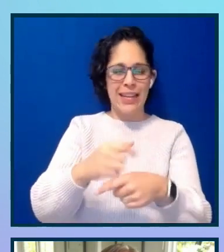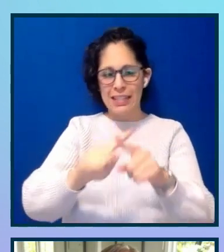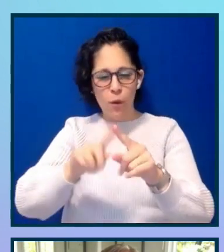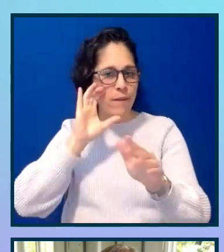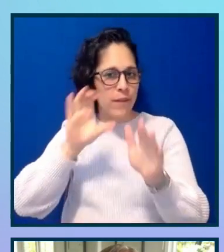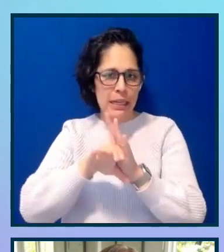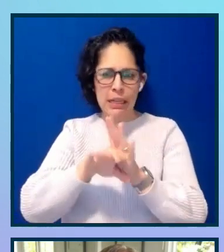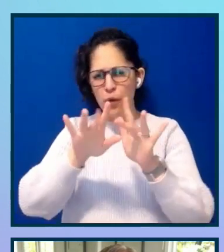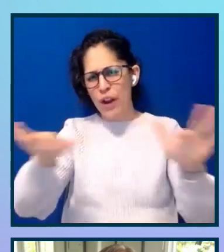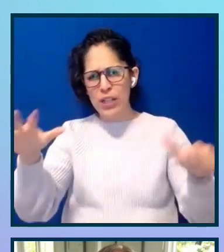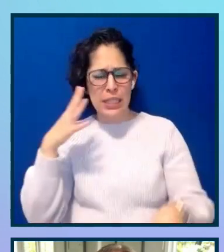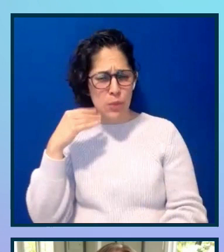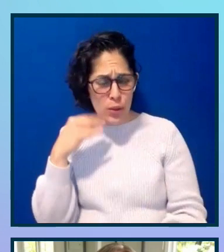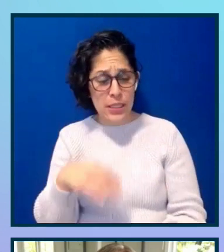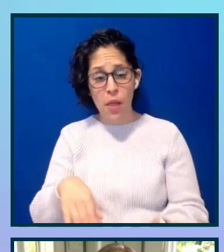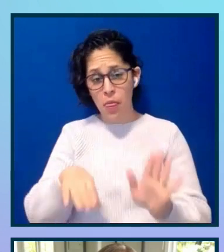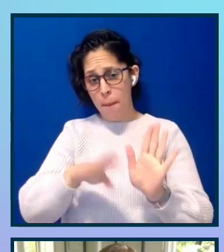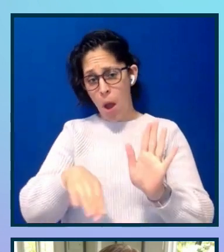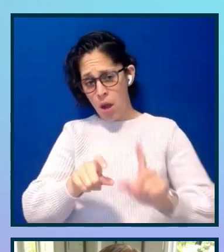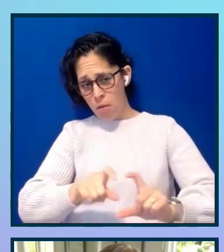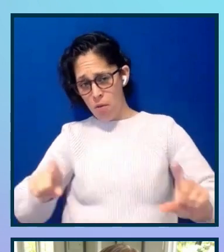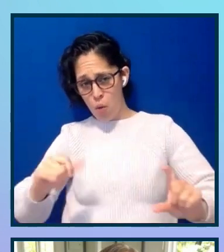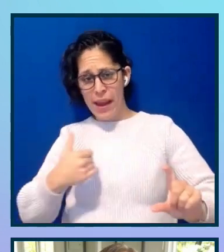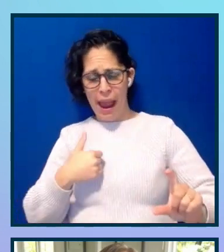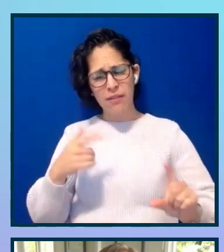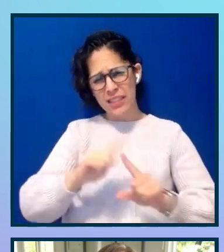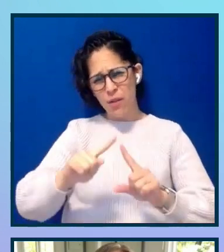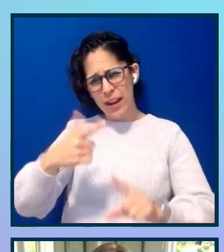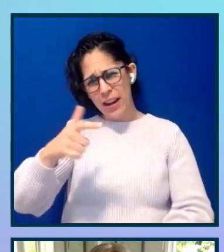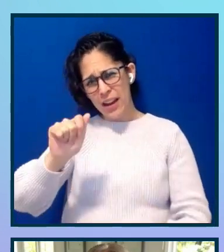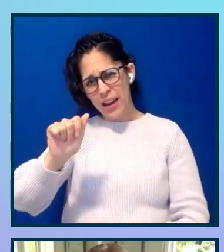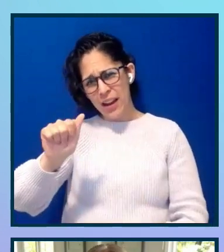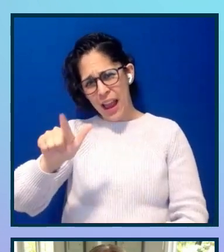And along the bottom, we have a collection of galleries, different types of galleries.